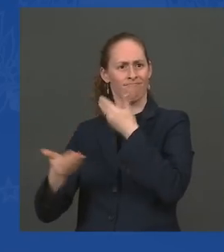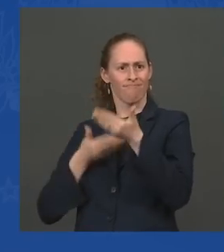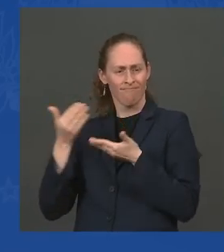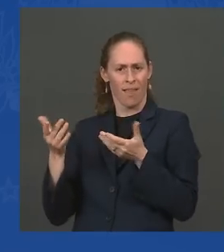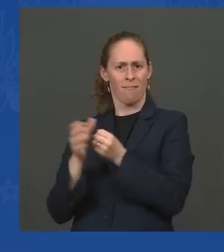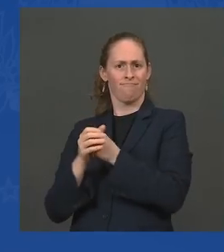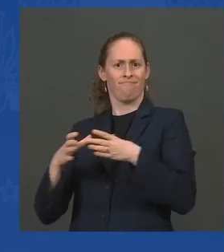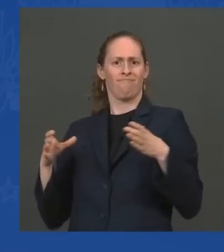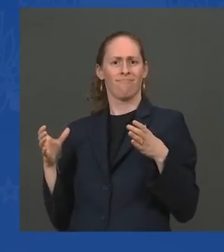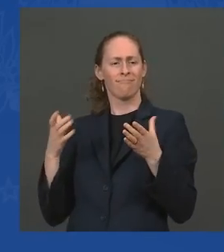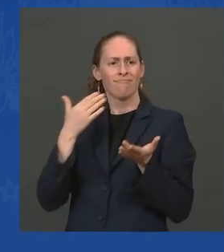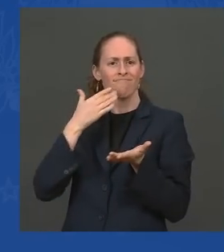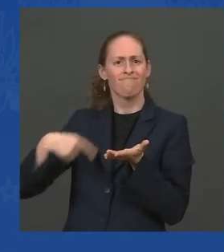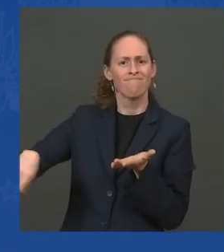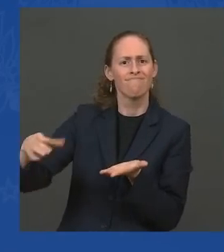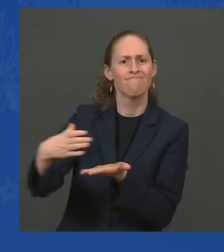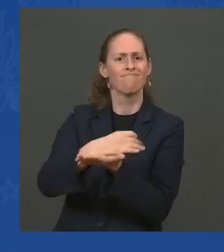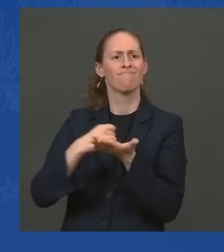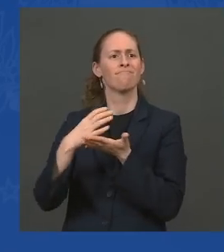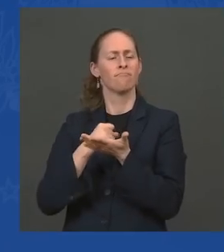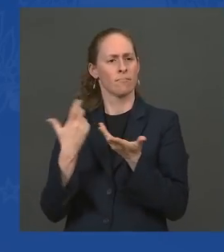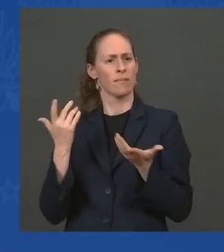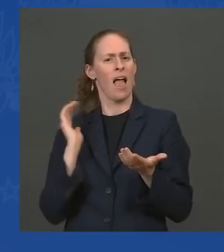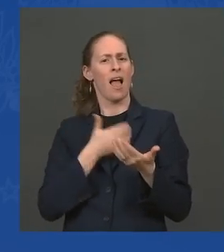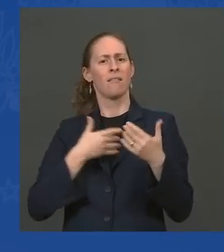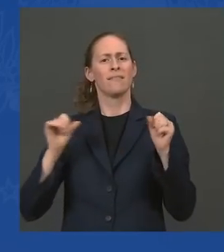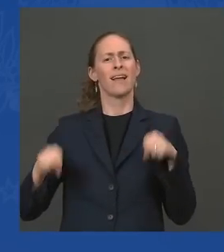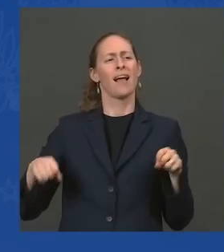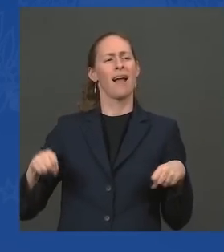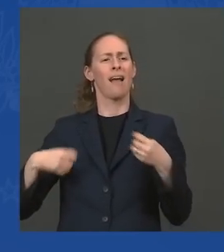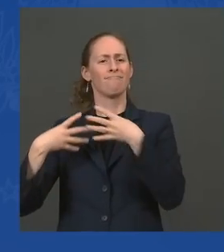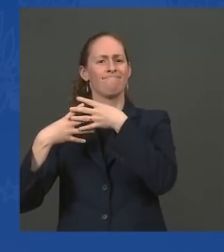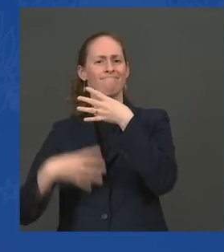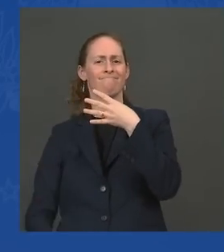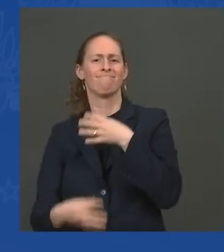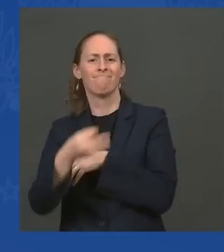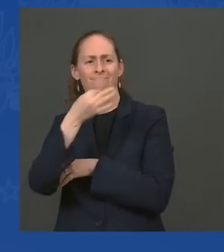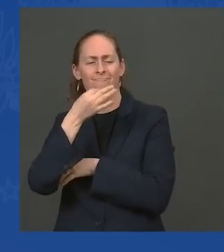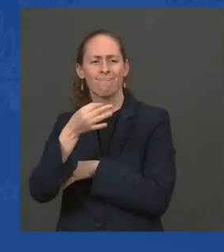and all of our capabilities. It's a model for our commitment to build our zero emissions